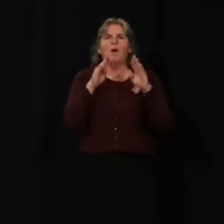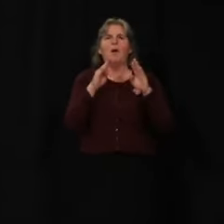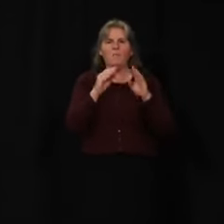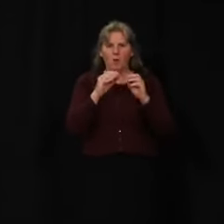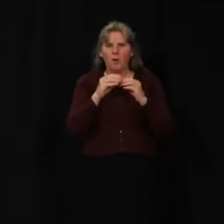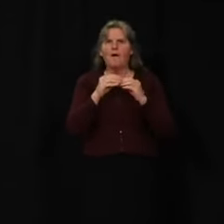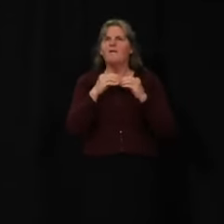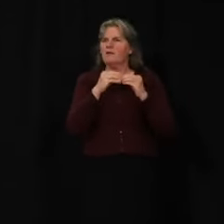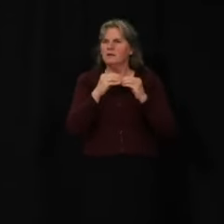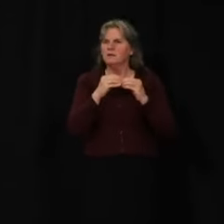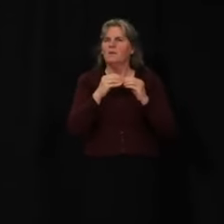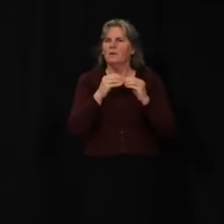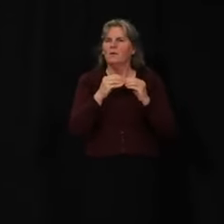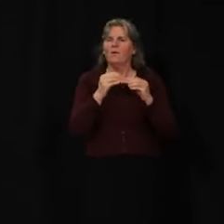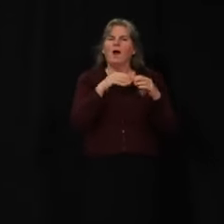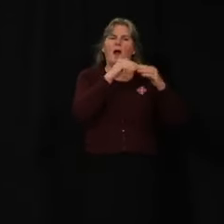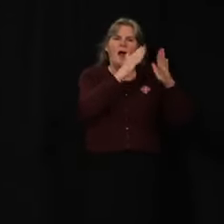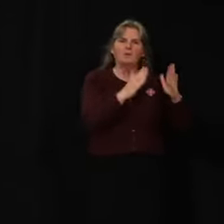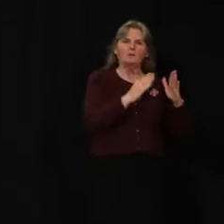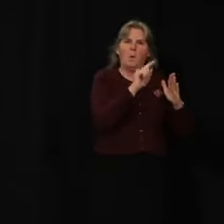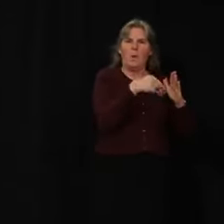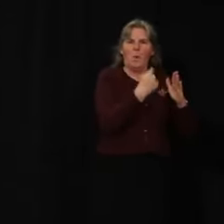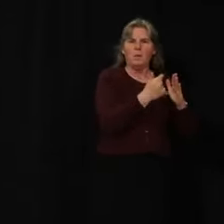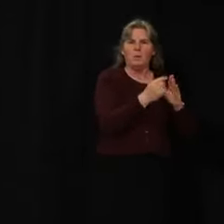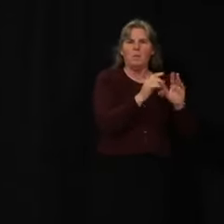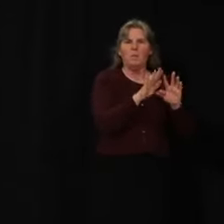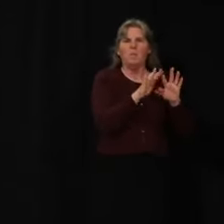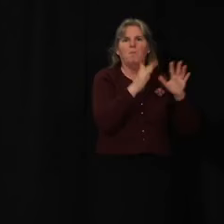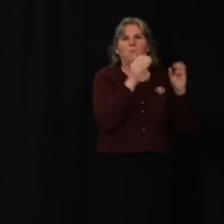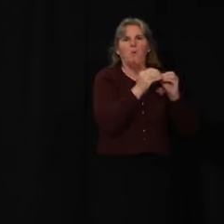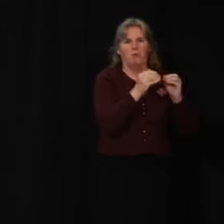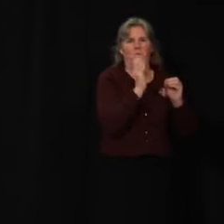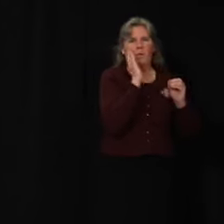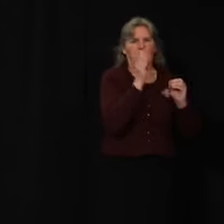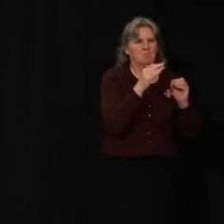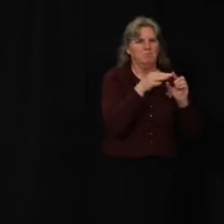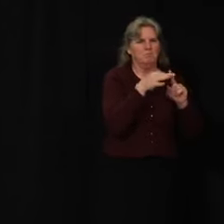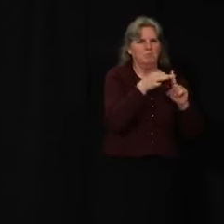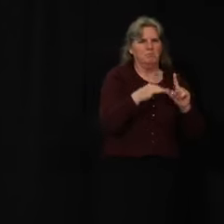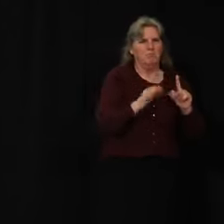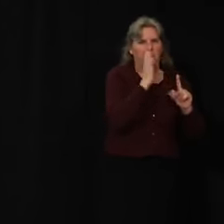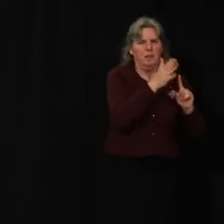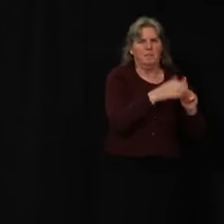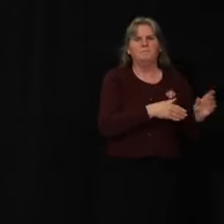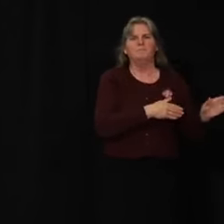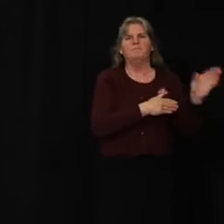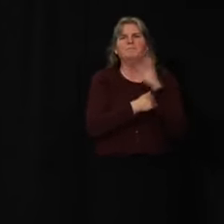bit of the provisions for households. We are heading into another long